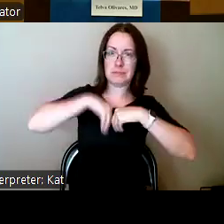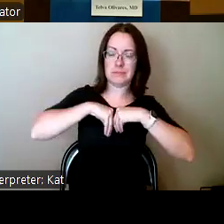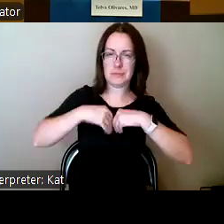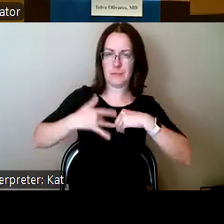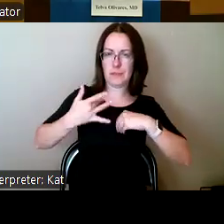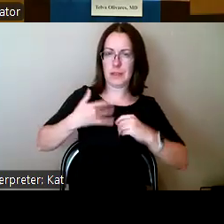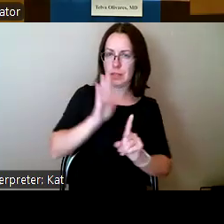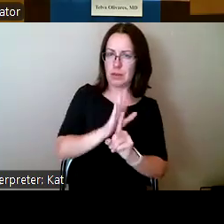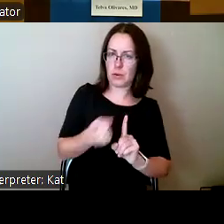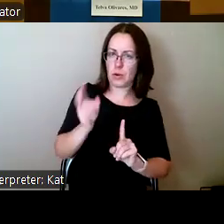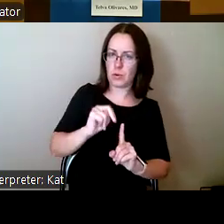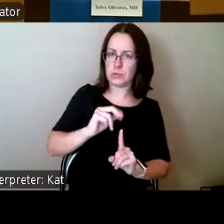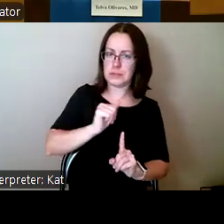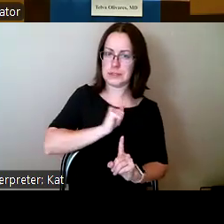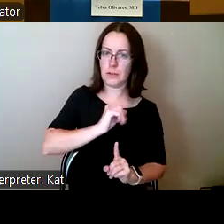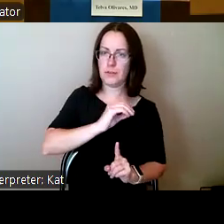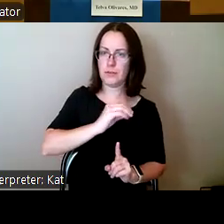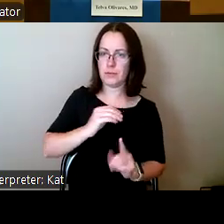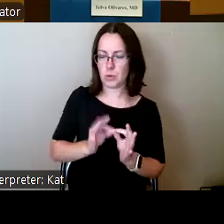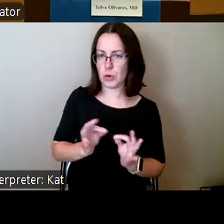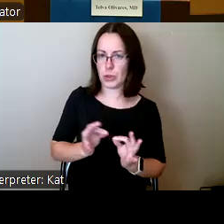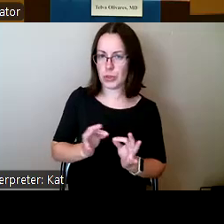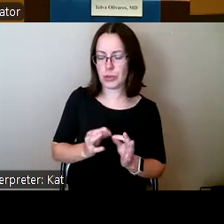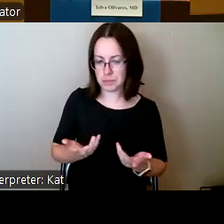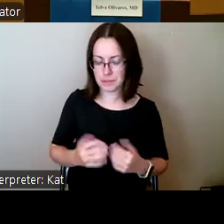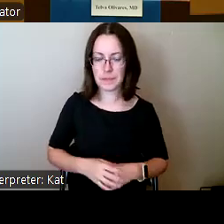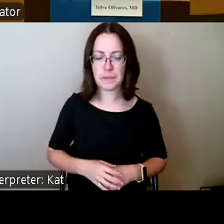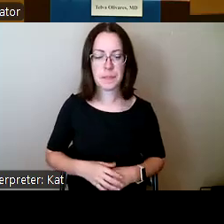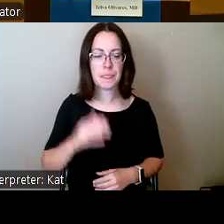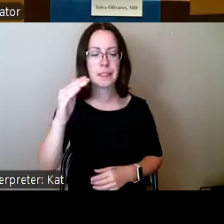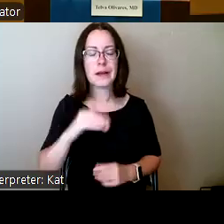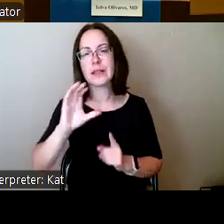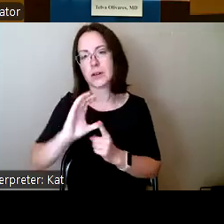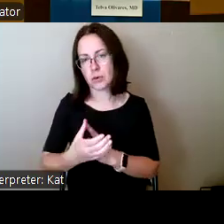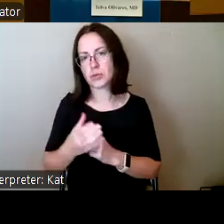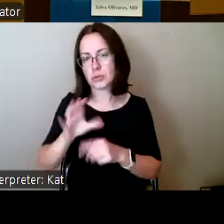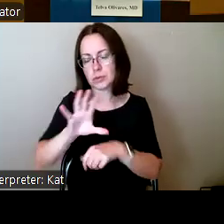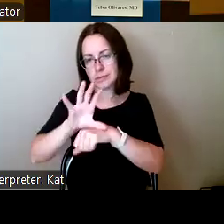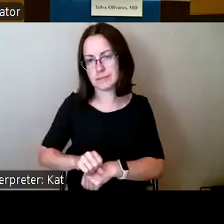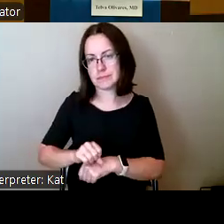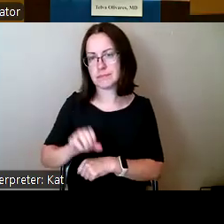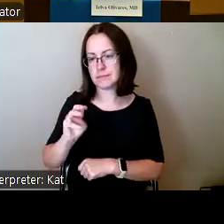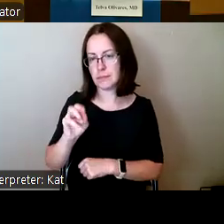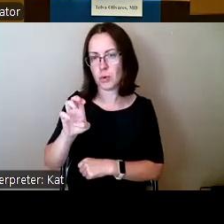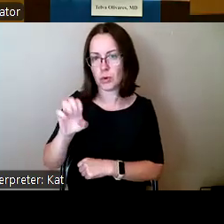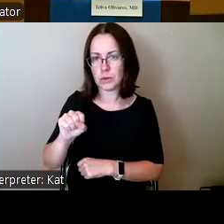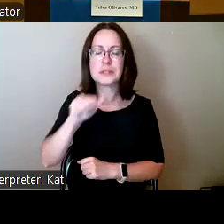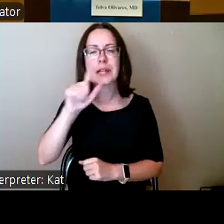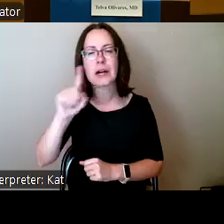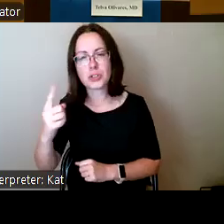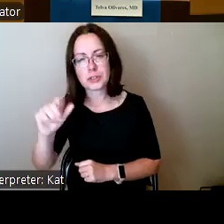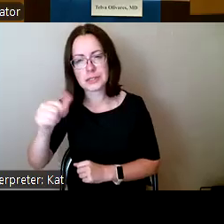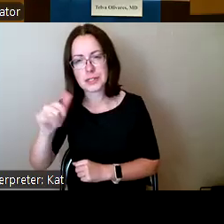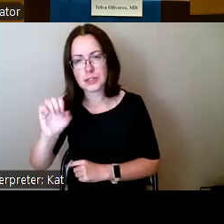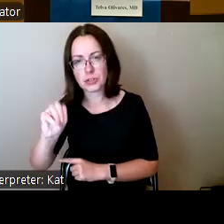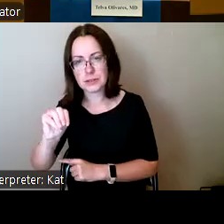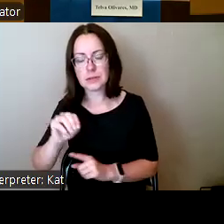Uh and then culturable cultural uh mores uh again that's beyond agism. Um done a lot of